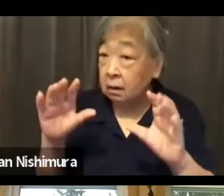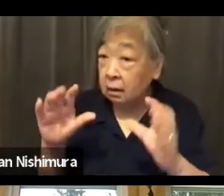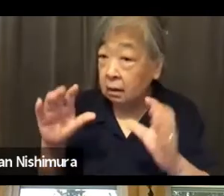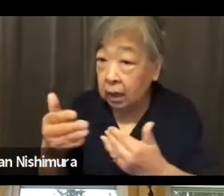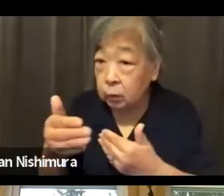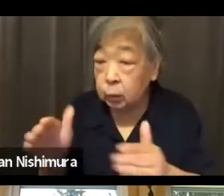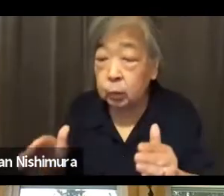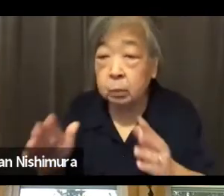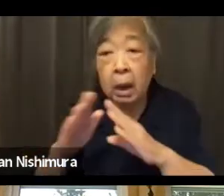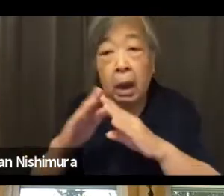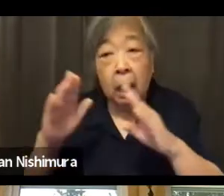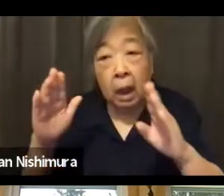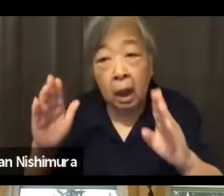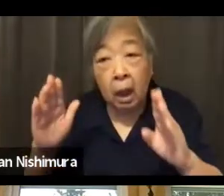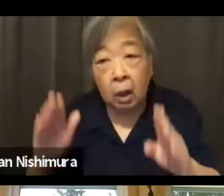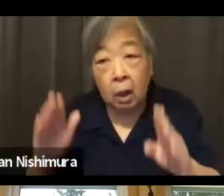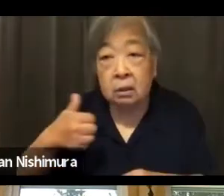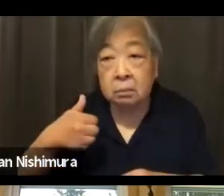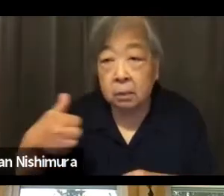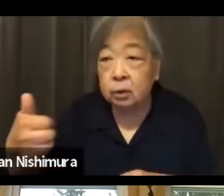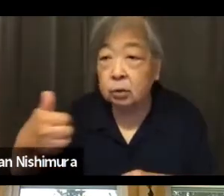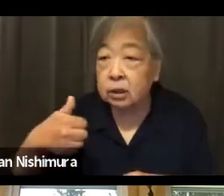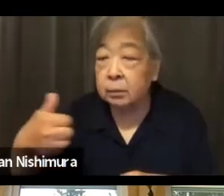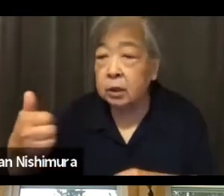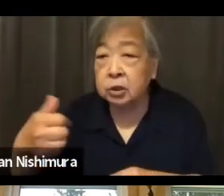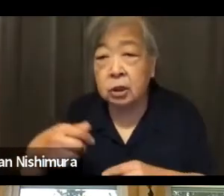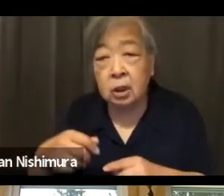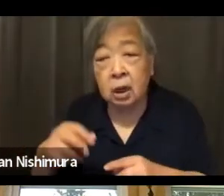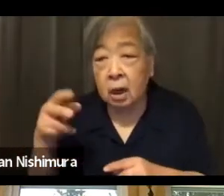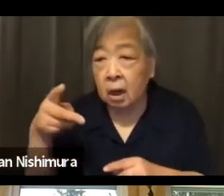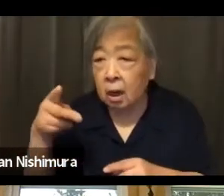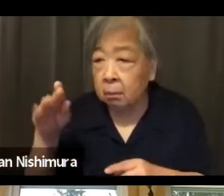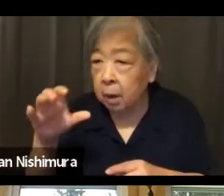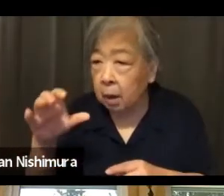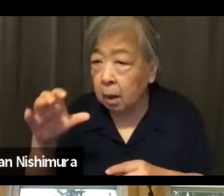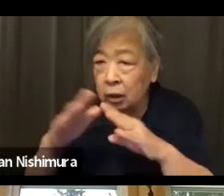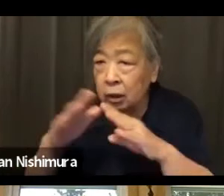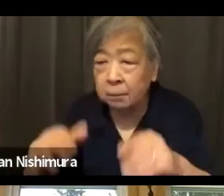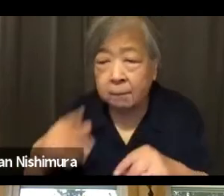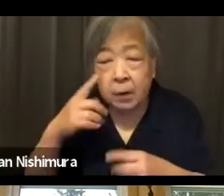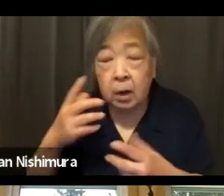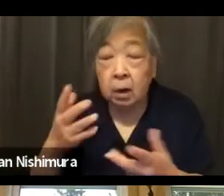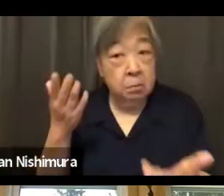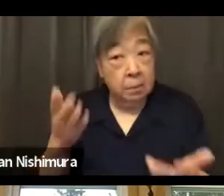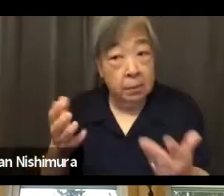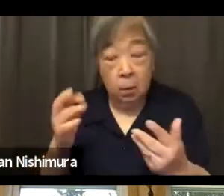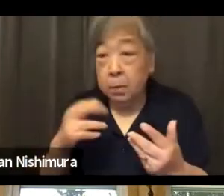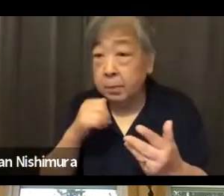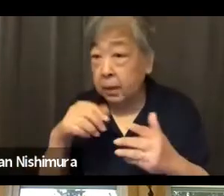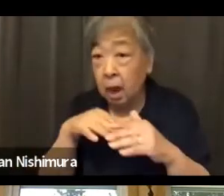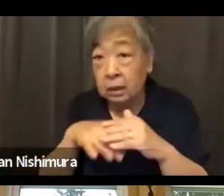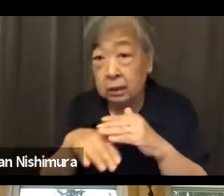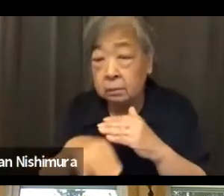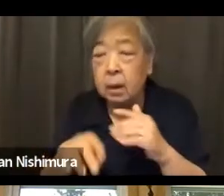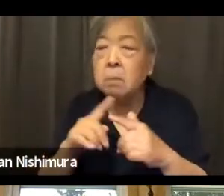Good transportation for here may or may not be accessible, but many European countries